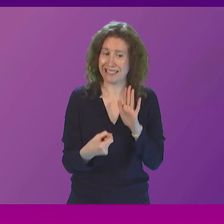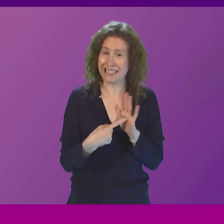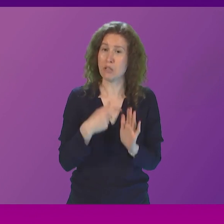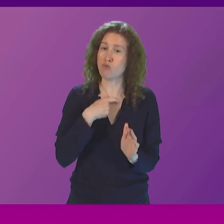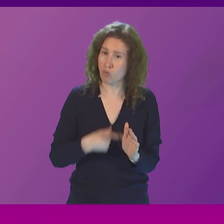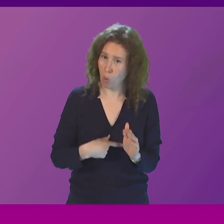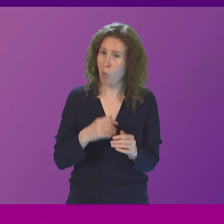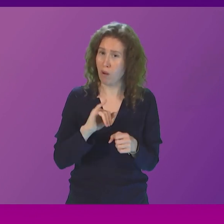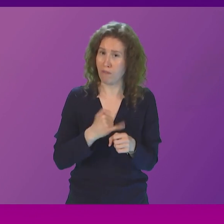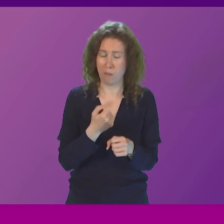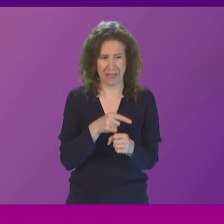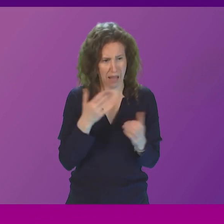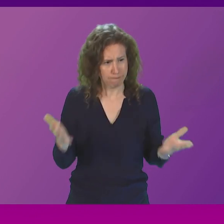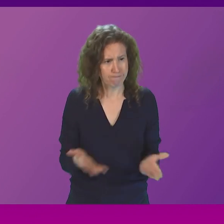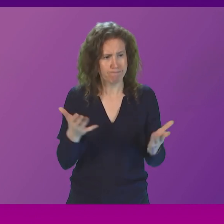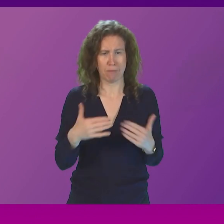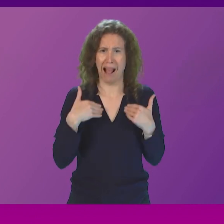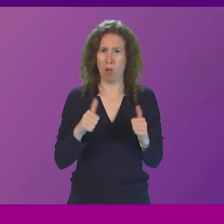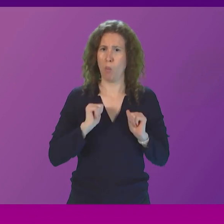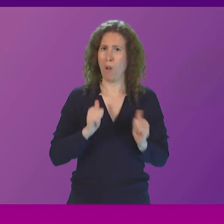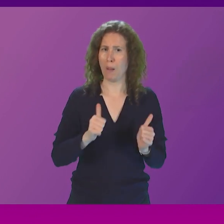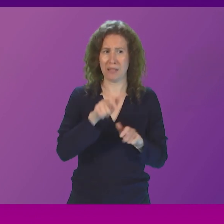play in sustaining the health and wellbeing of our constituents.